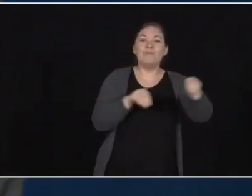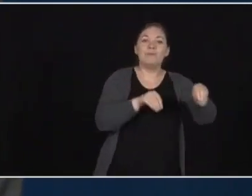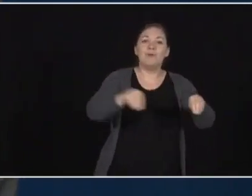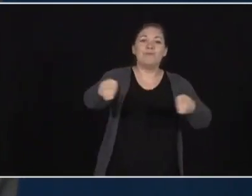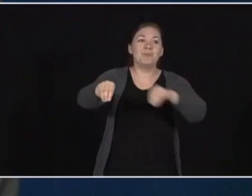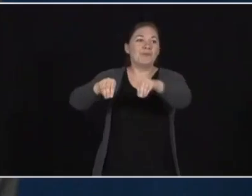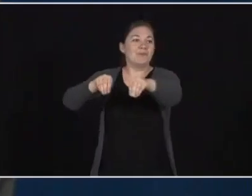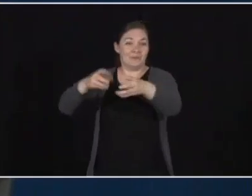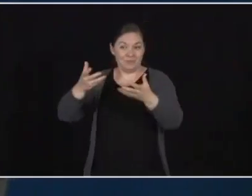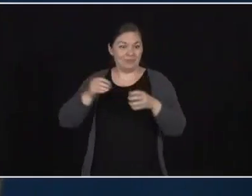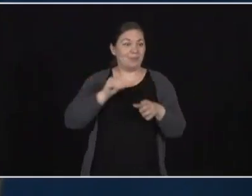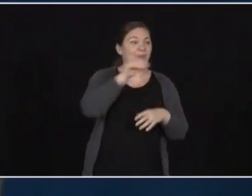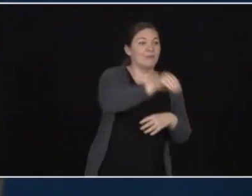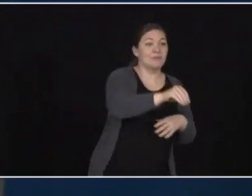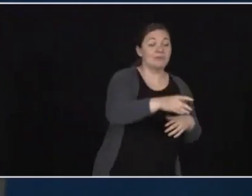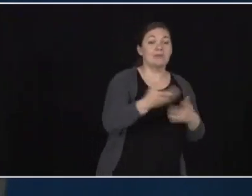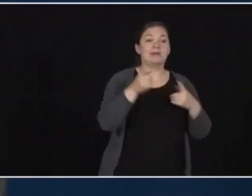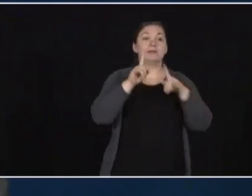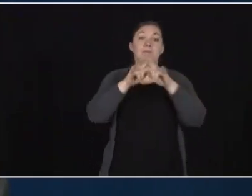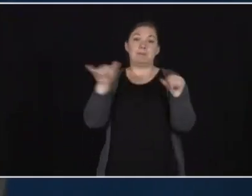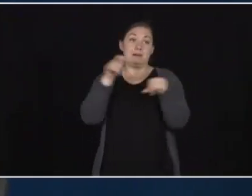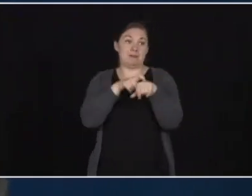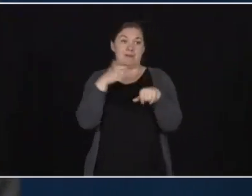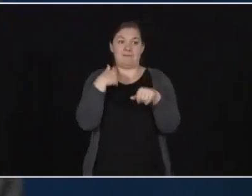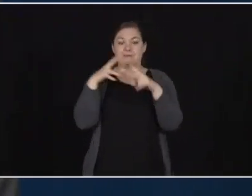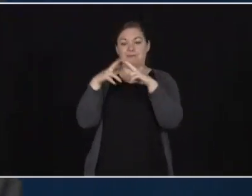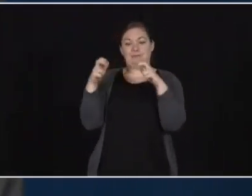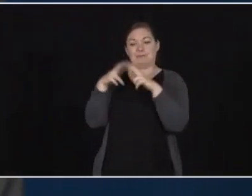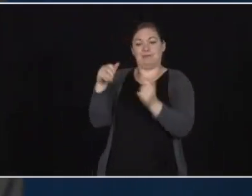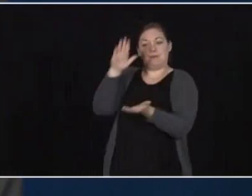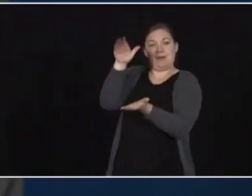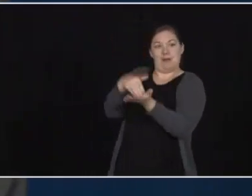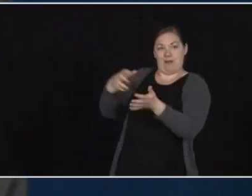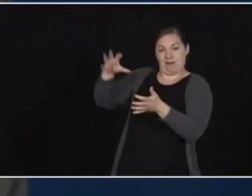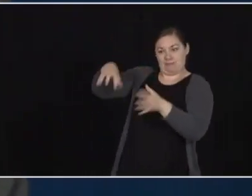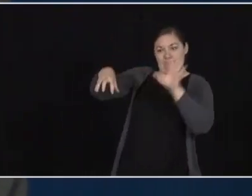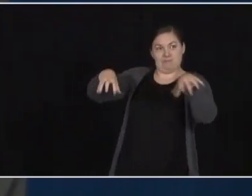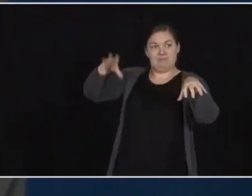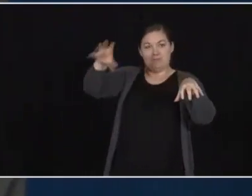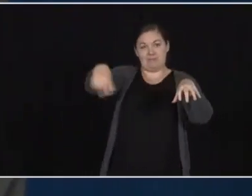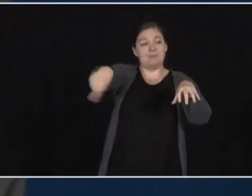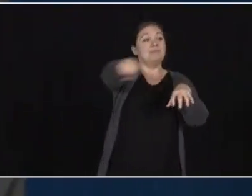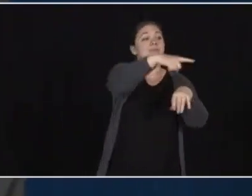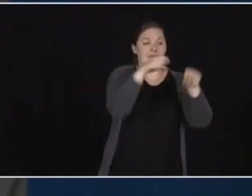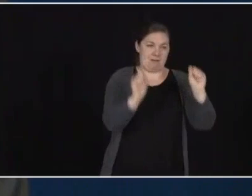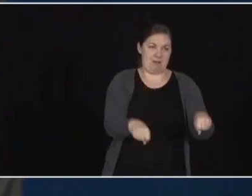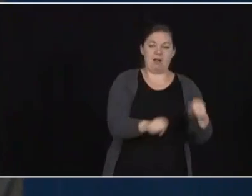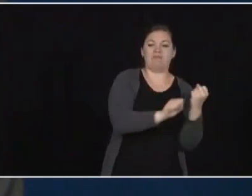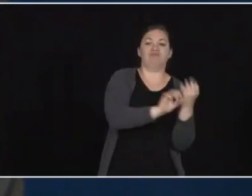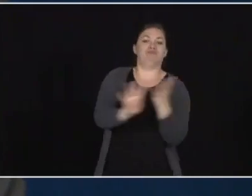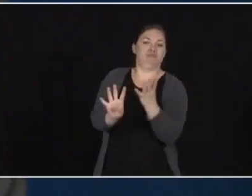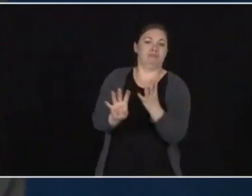opportunity will be people who attend an assessment center with a specific case by case determined nation.